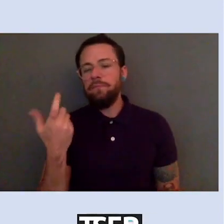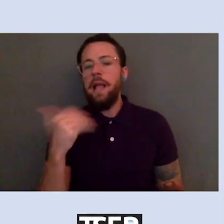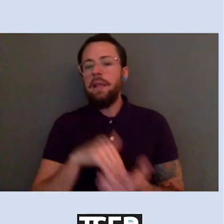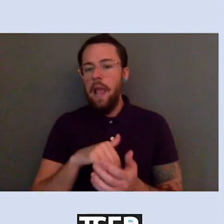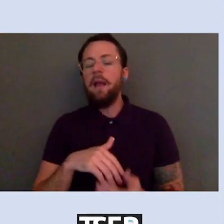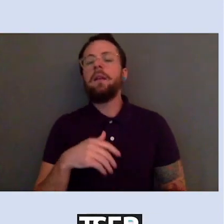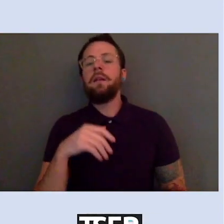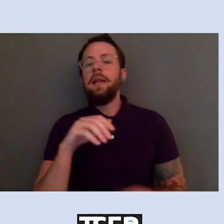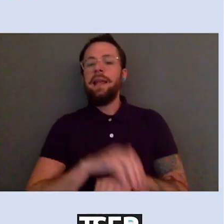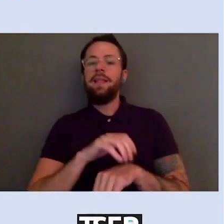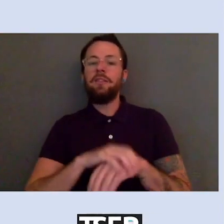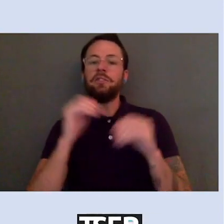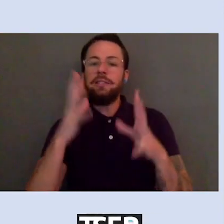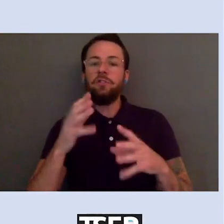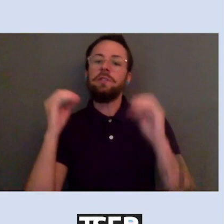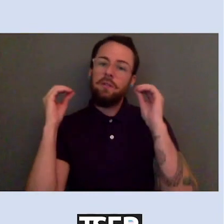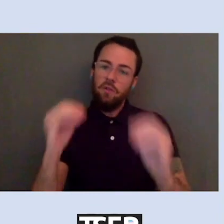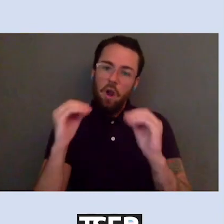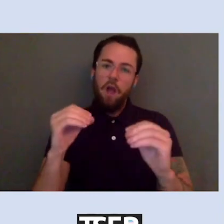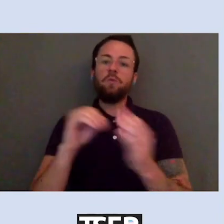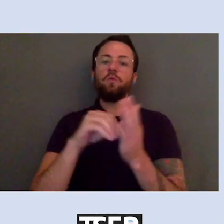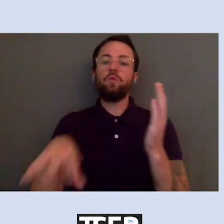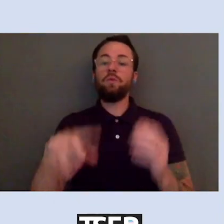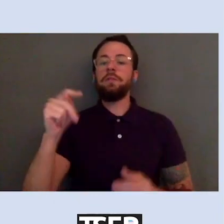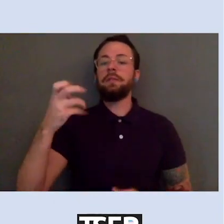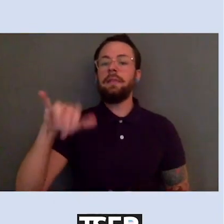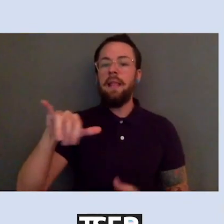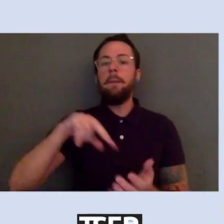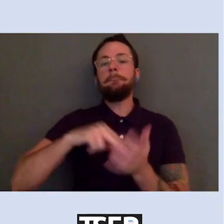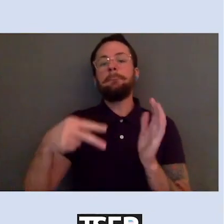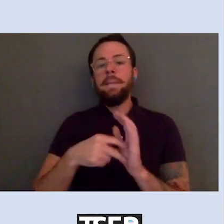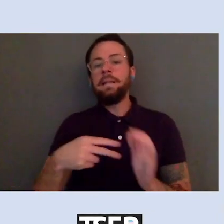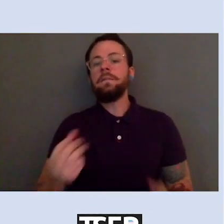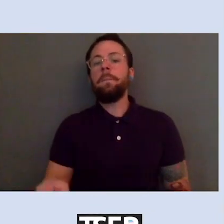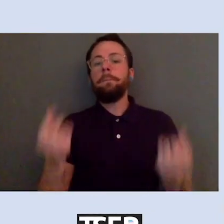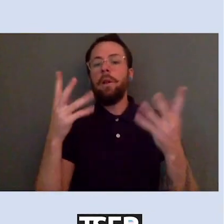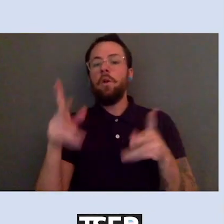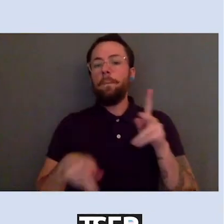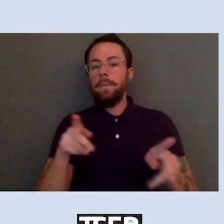So if we look at they and them, as I mentioned before, some people really struggled with